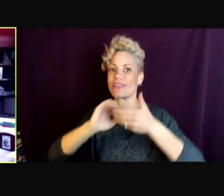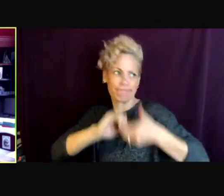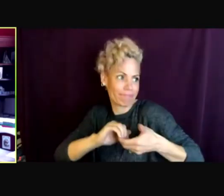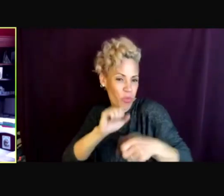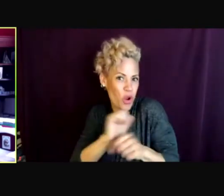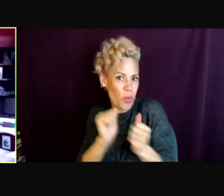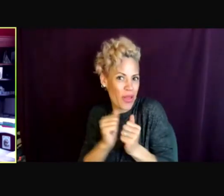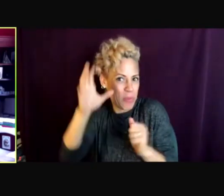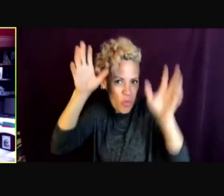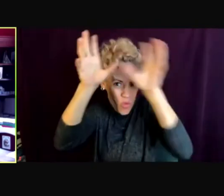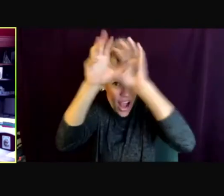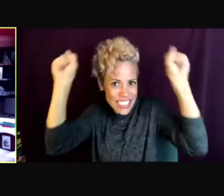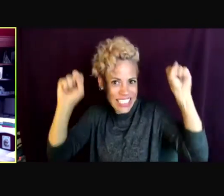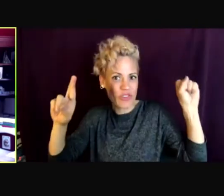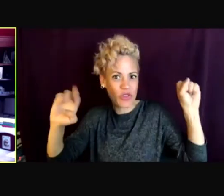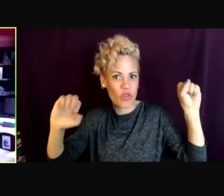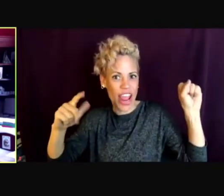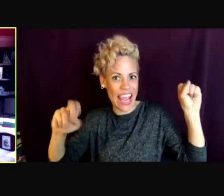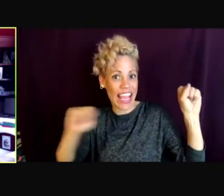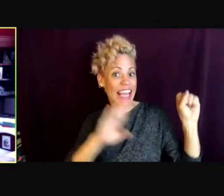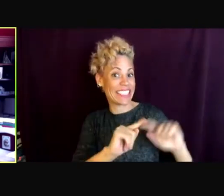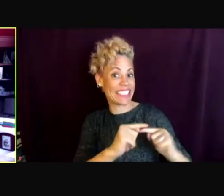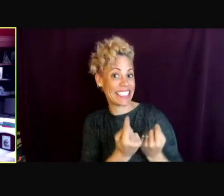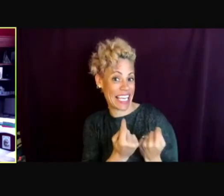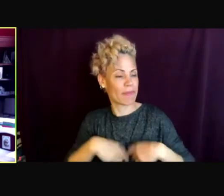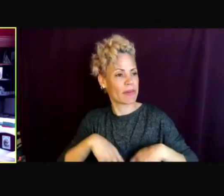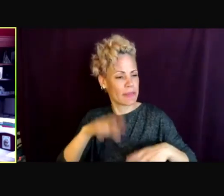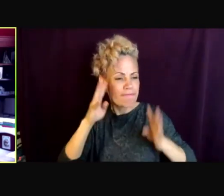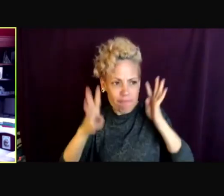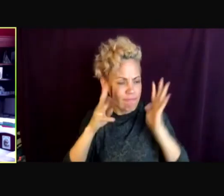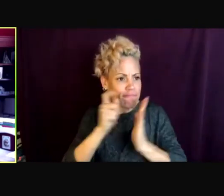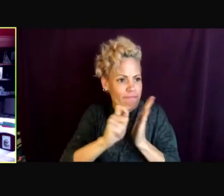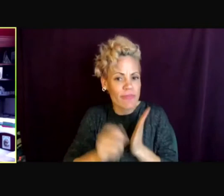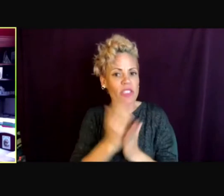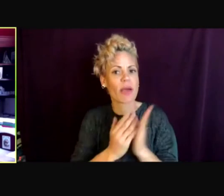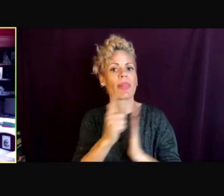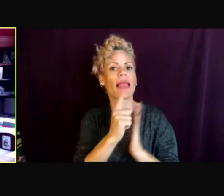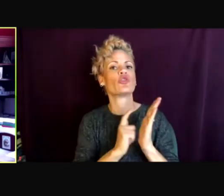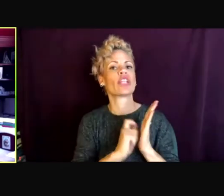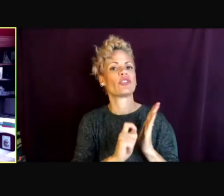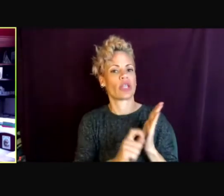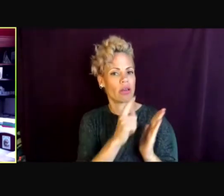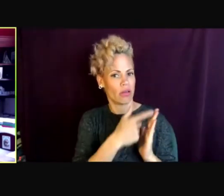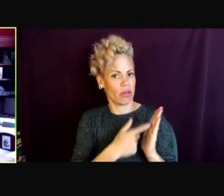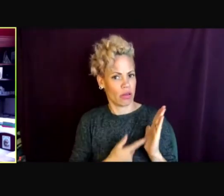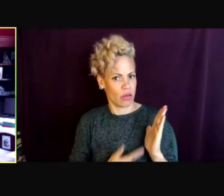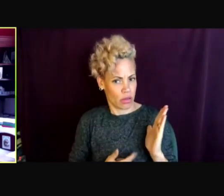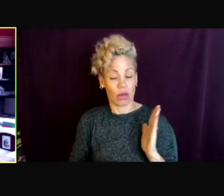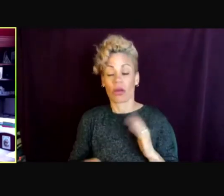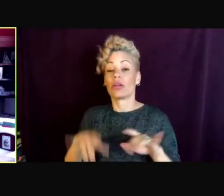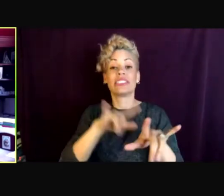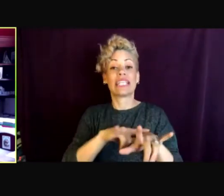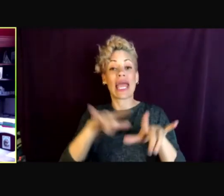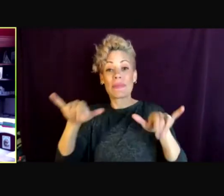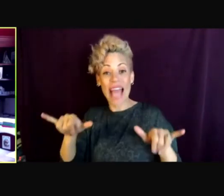in coming up with some legislation. At the same time, there was a grassroots group,